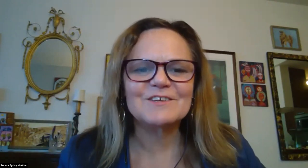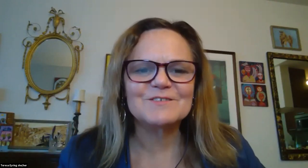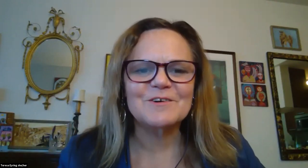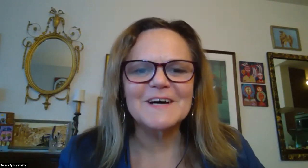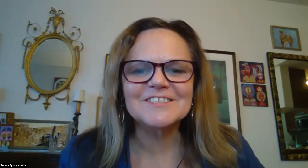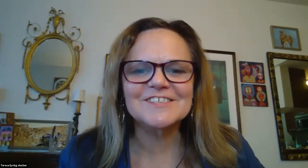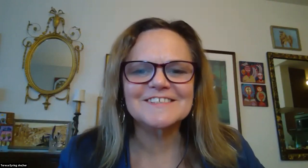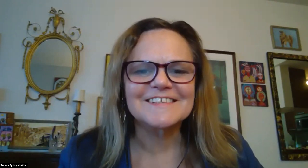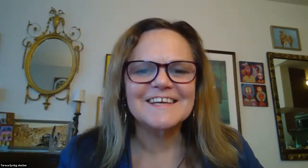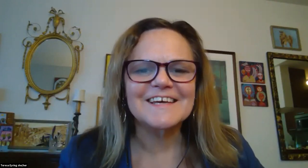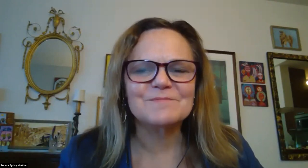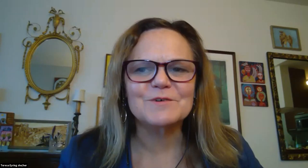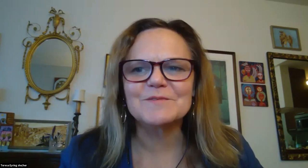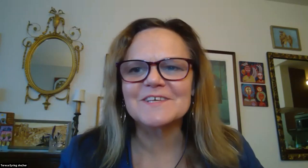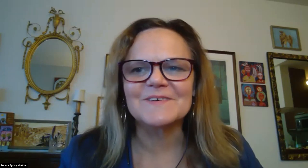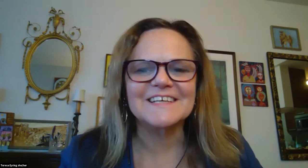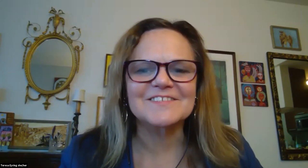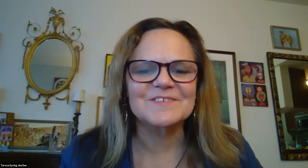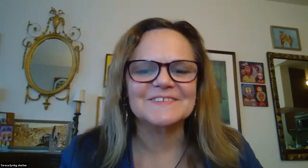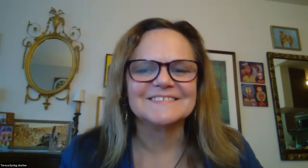Thank you so much, and we'll be with you again soon.